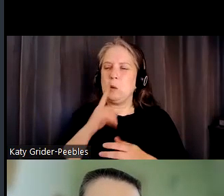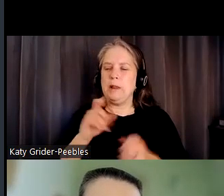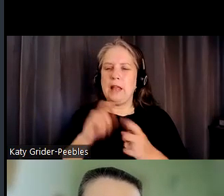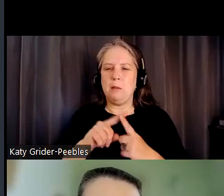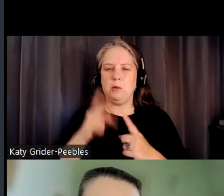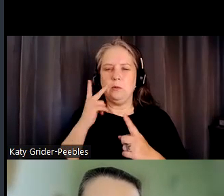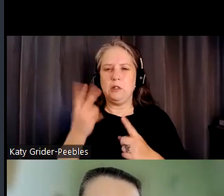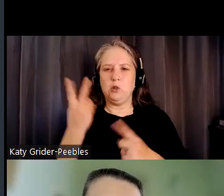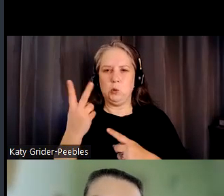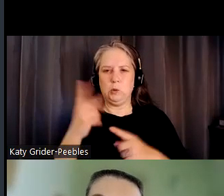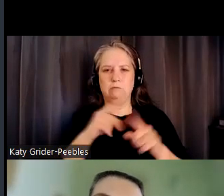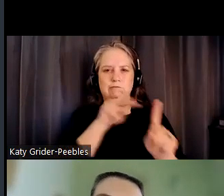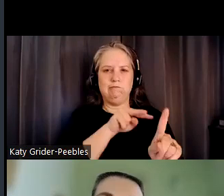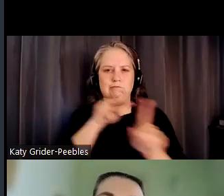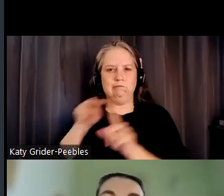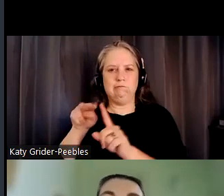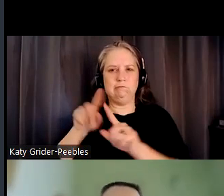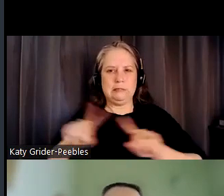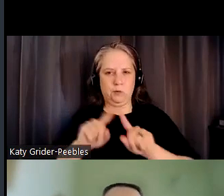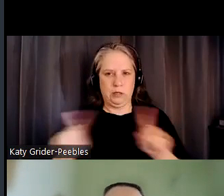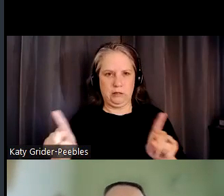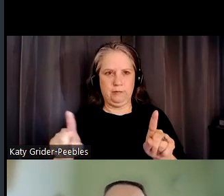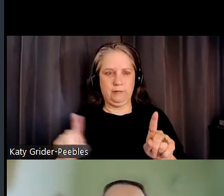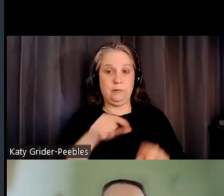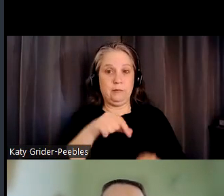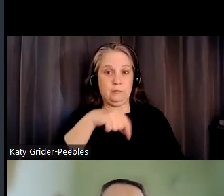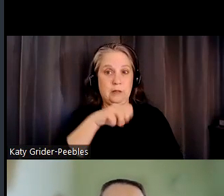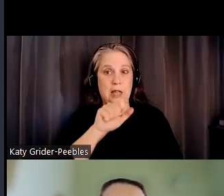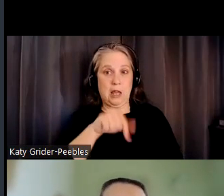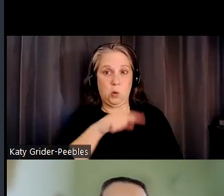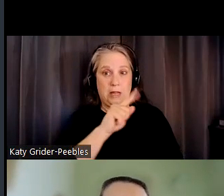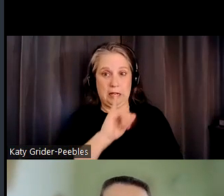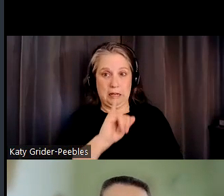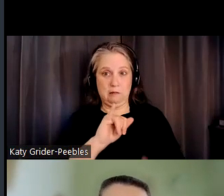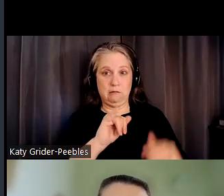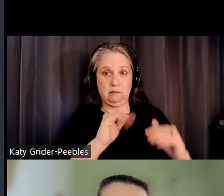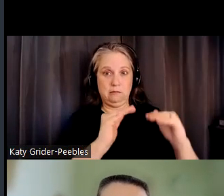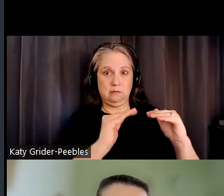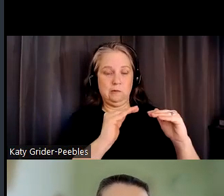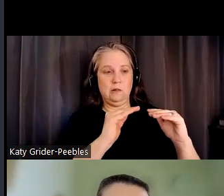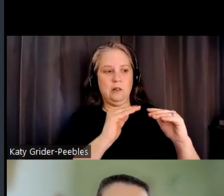It looks at equity as a way to break down the systemic barriers.